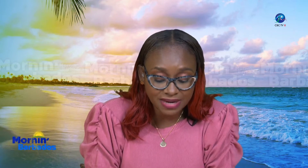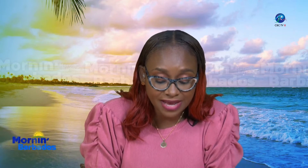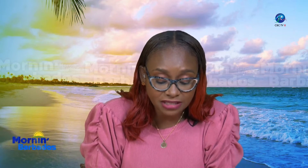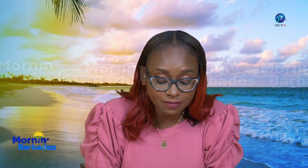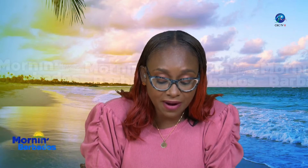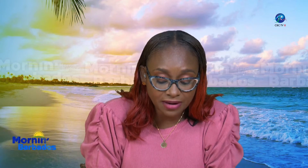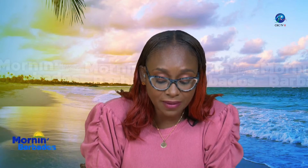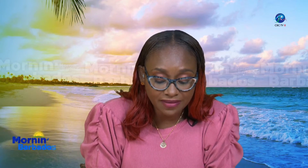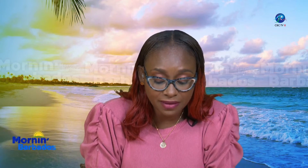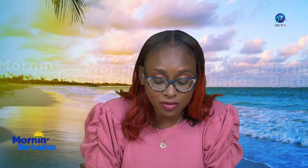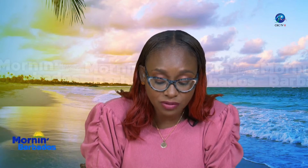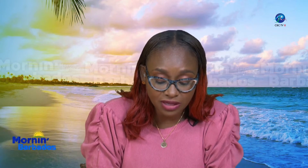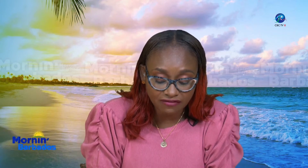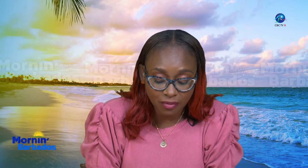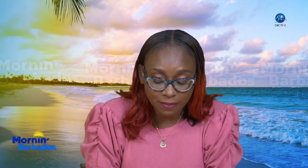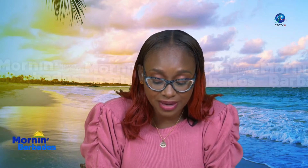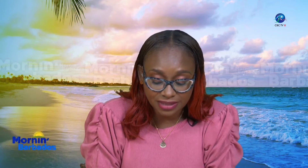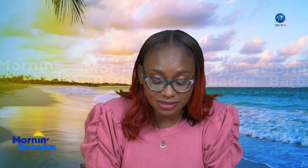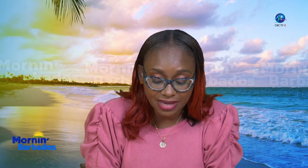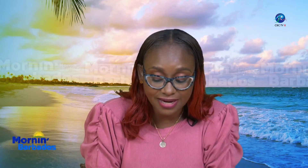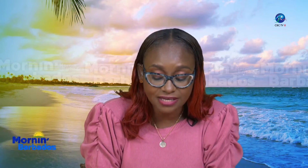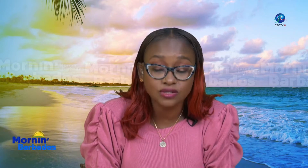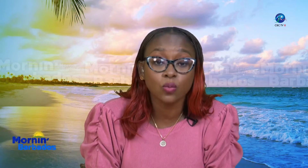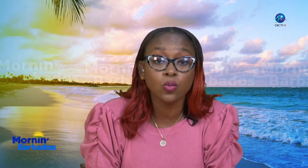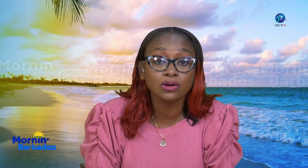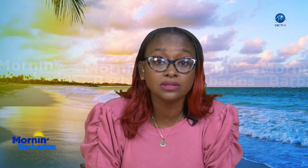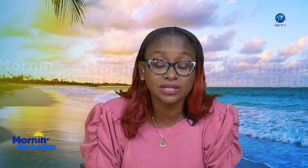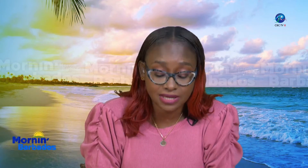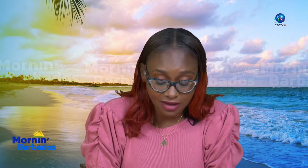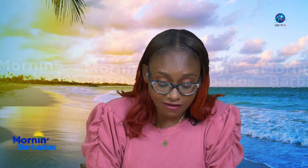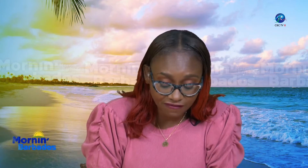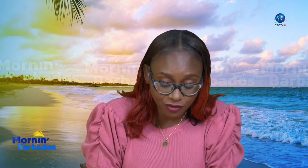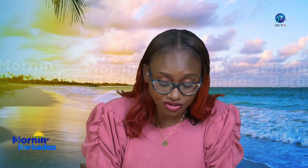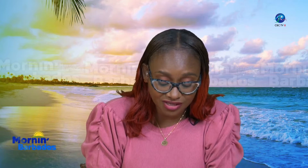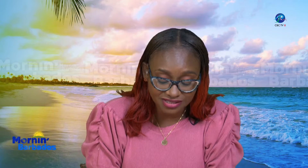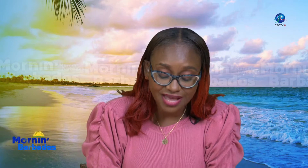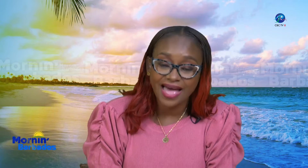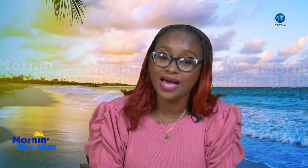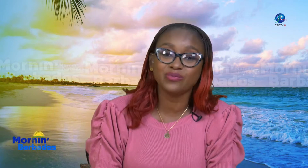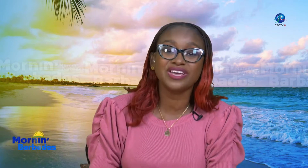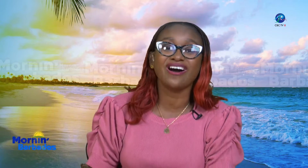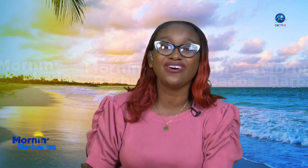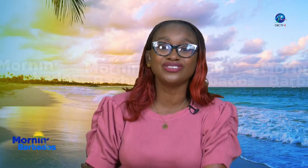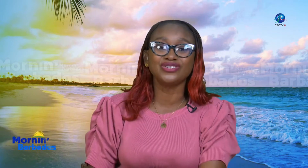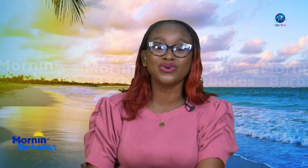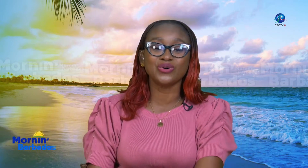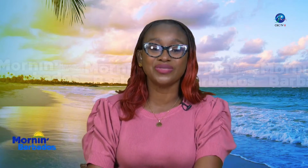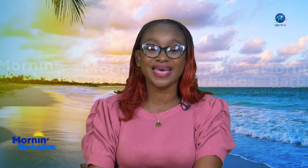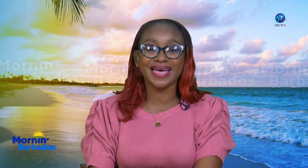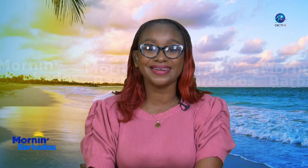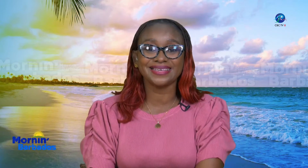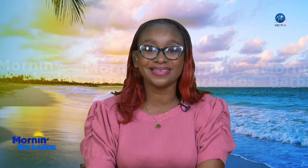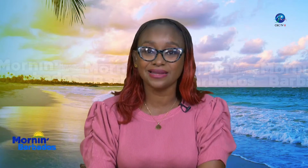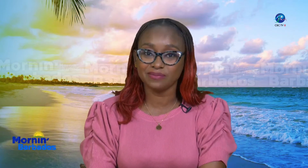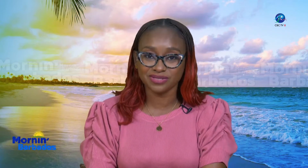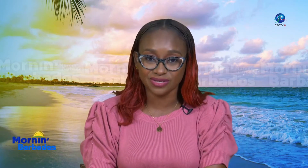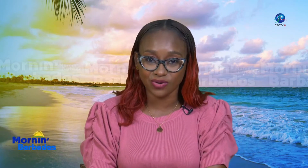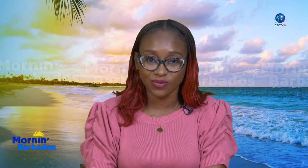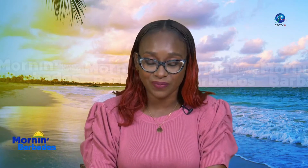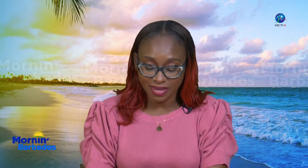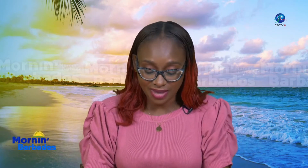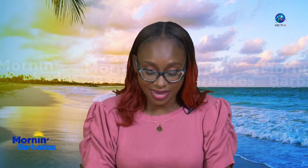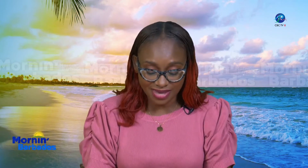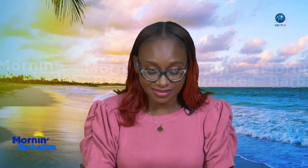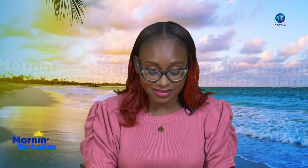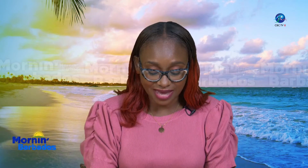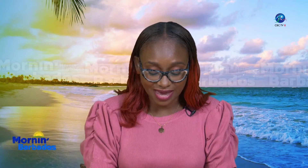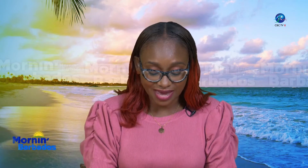been inspired by the music of Barbados and its worldly fusions and we all know that calypso is a